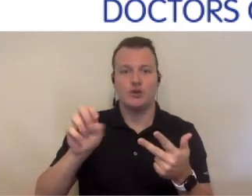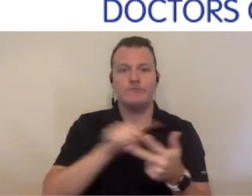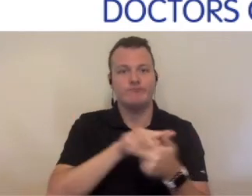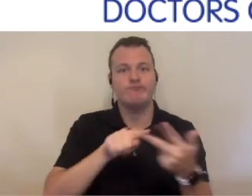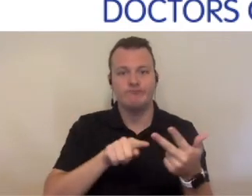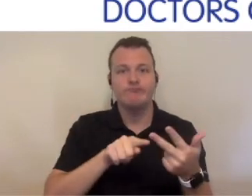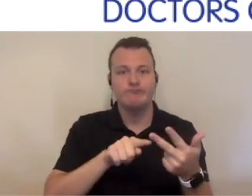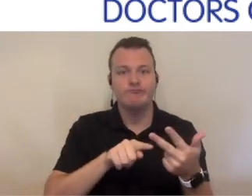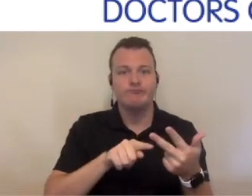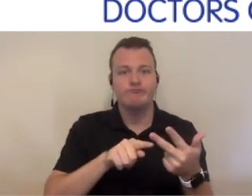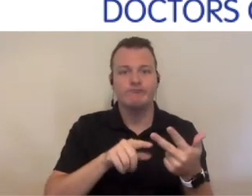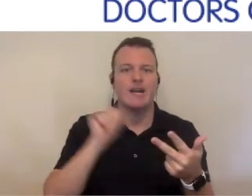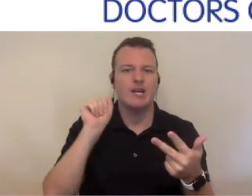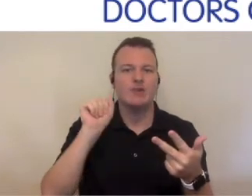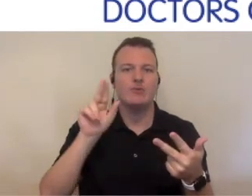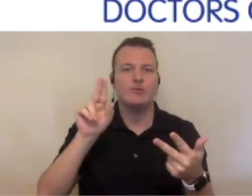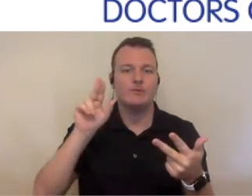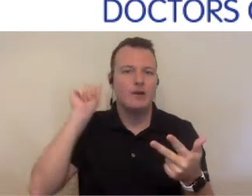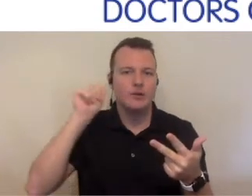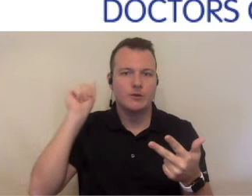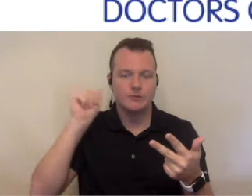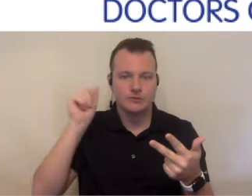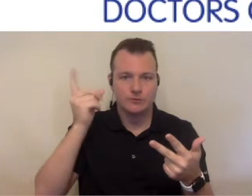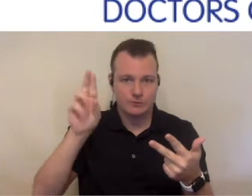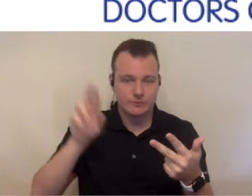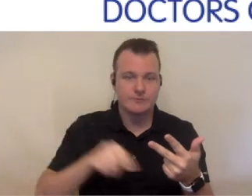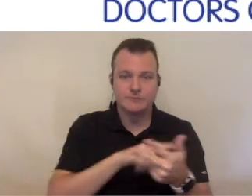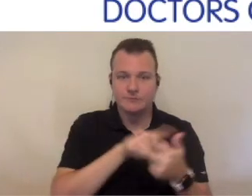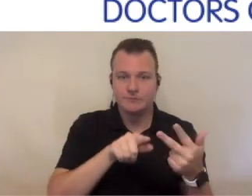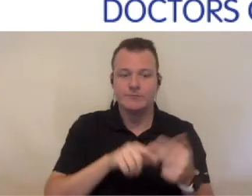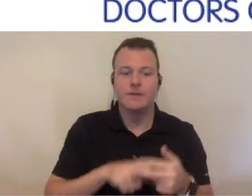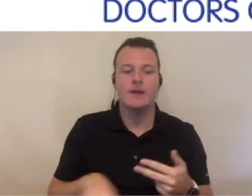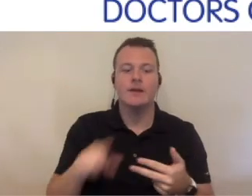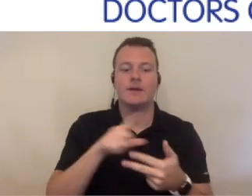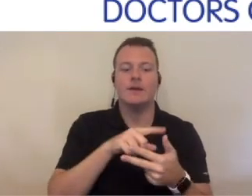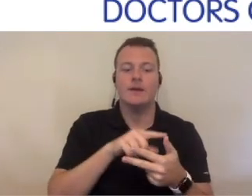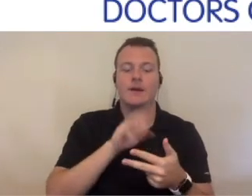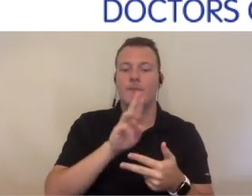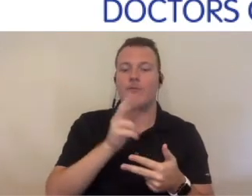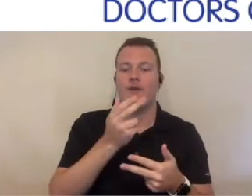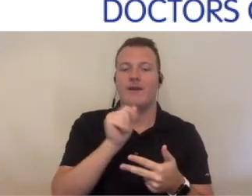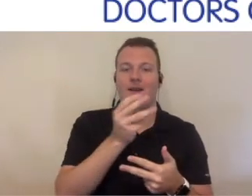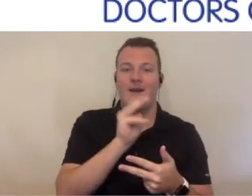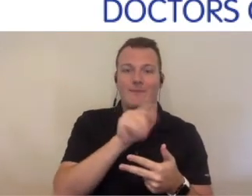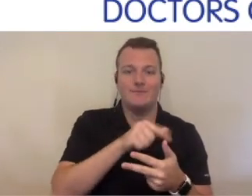Dr. Burnham graduated with her AUD